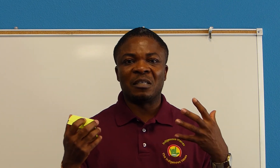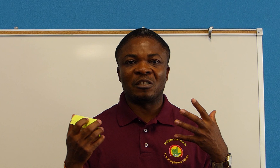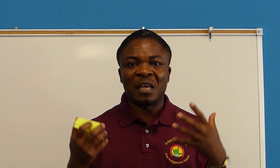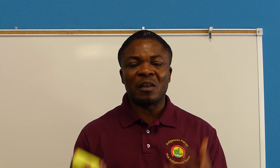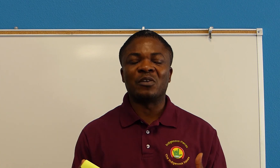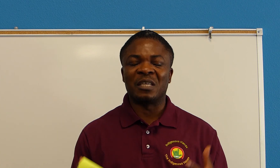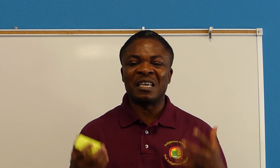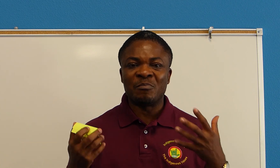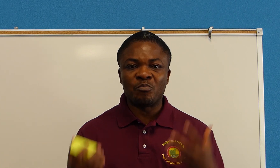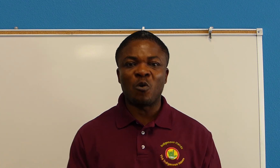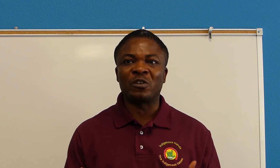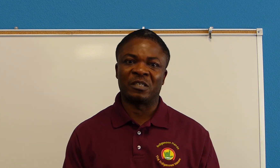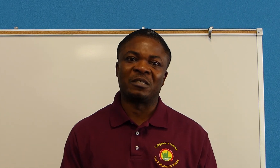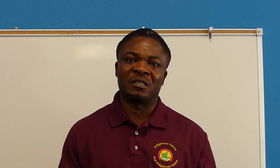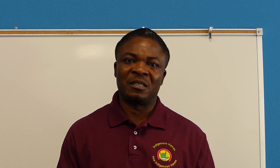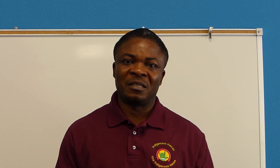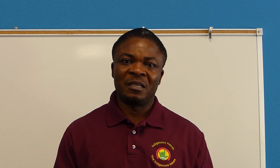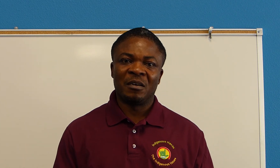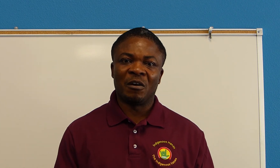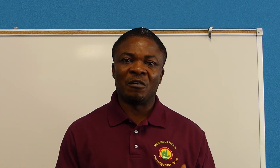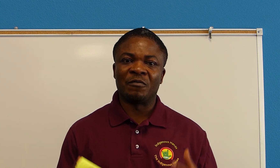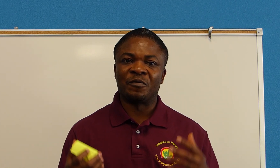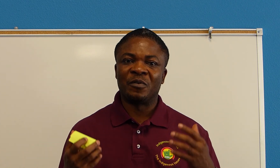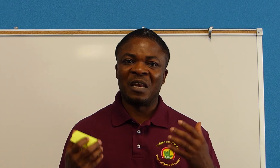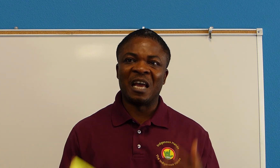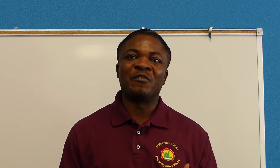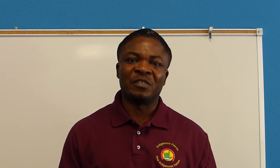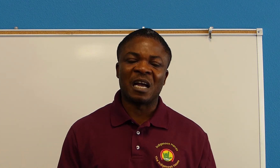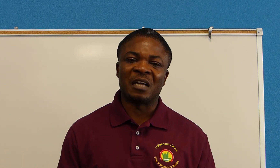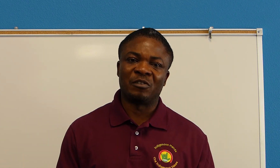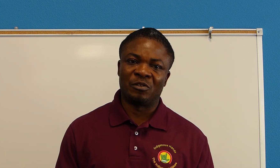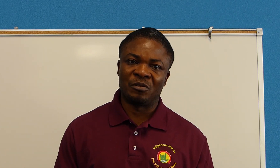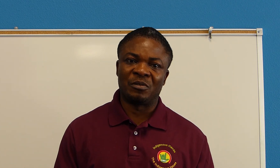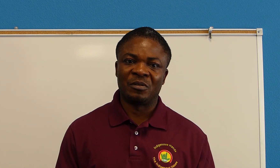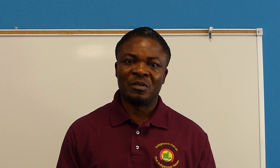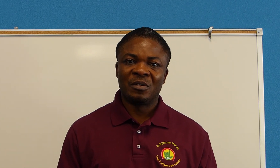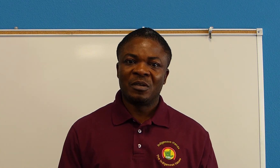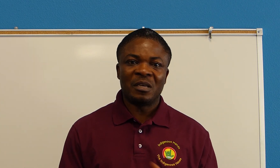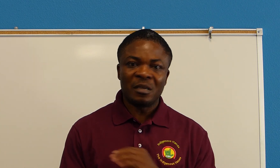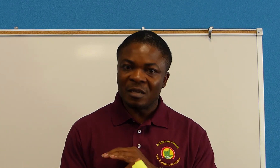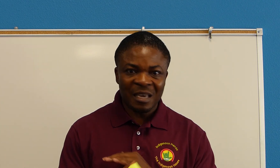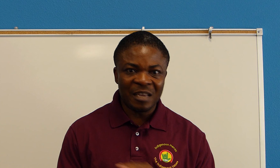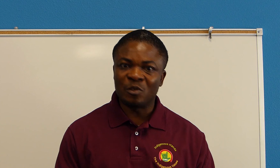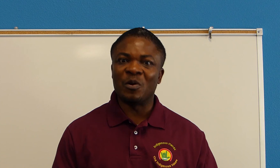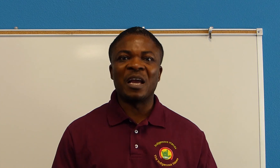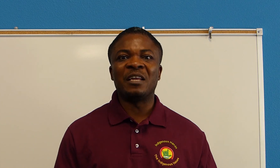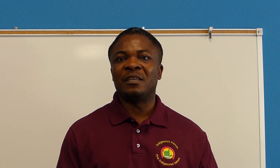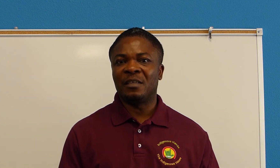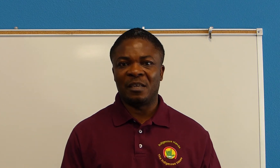tell us importance of language attitude to any